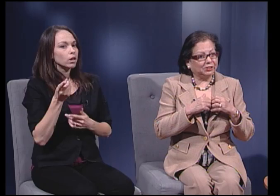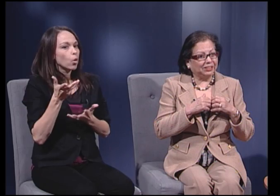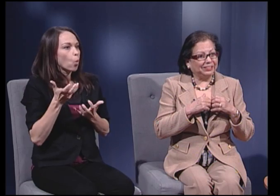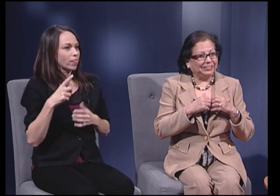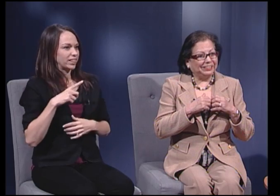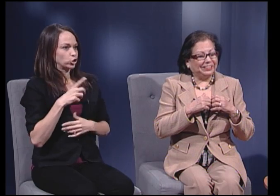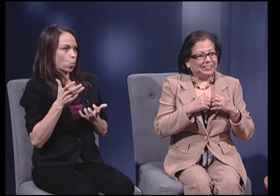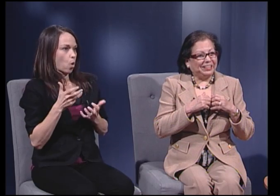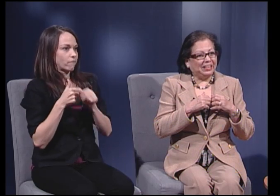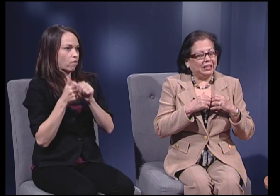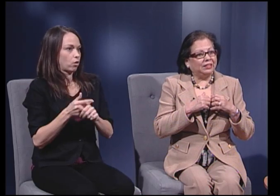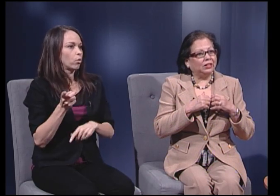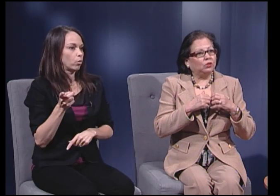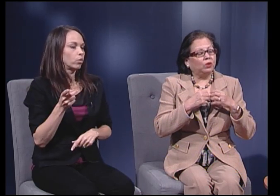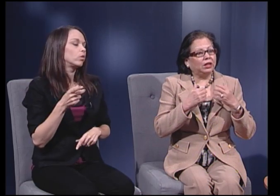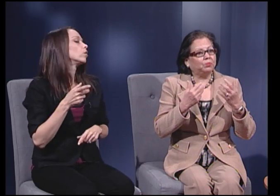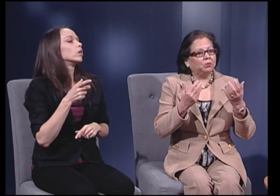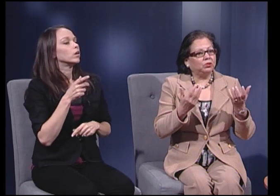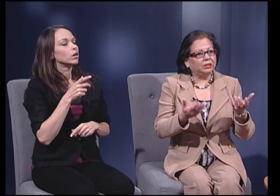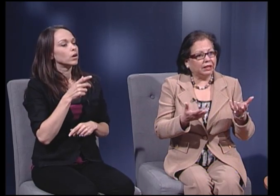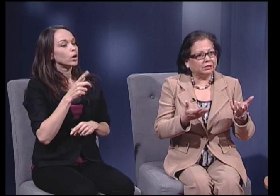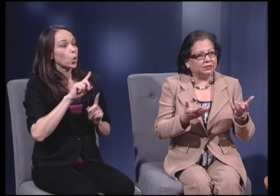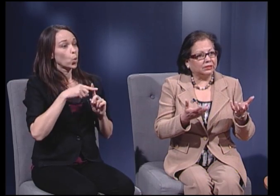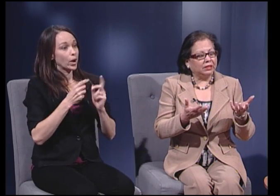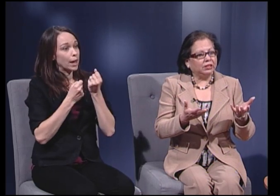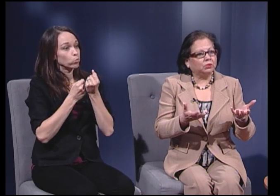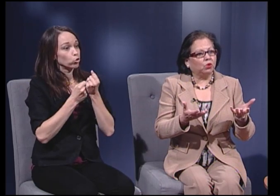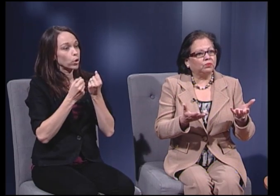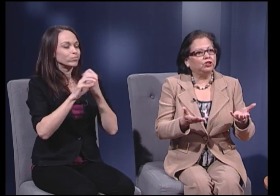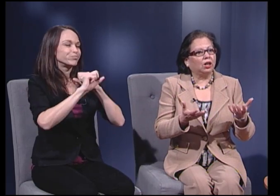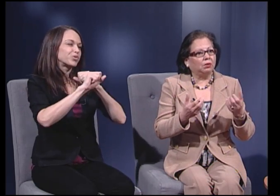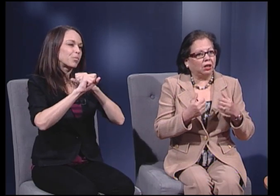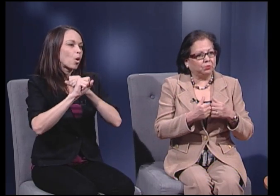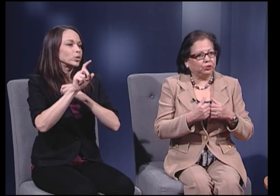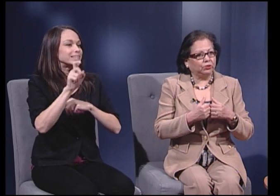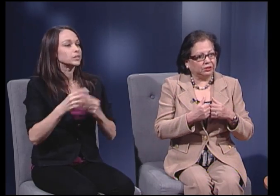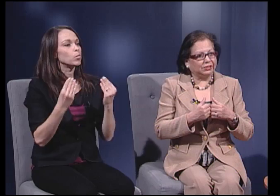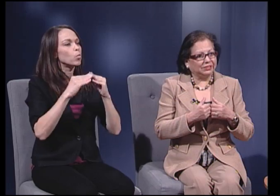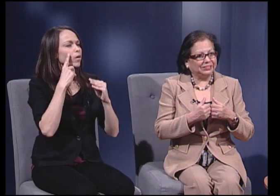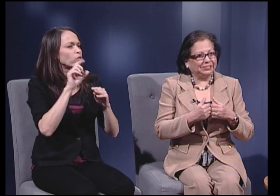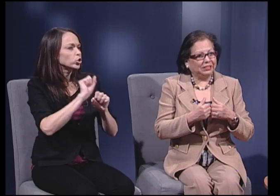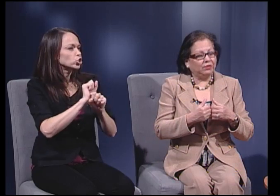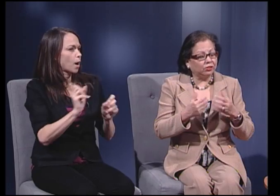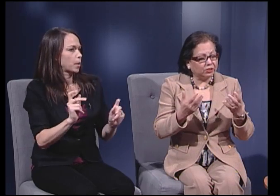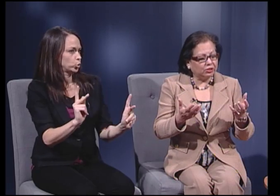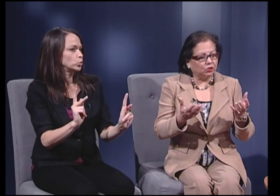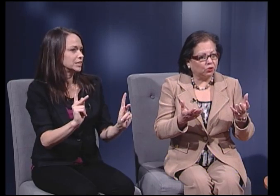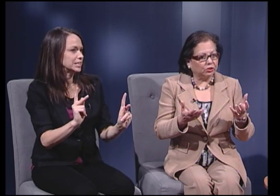Okay. And then, when I promote Texas, it's more for job opportunities. If there's an issue, of course,